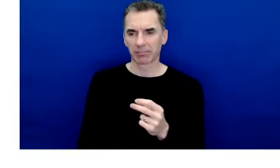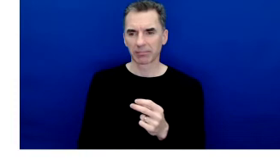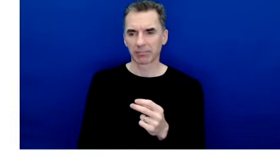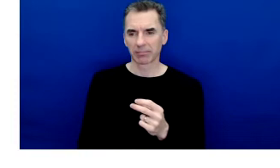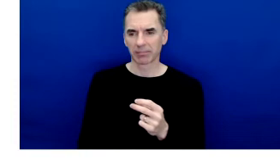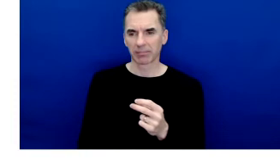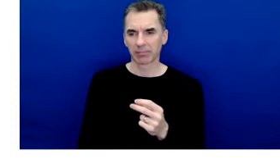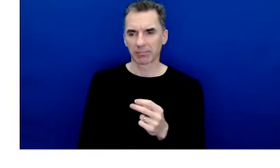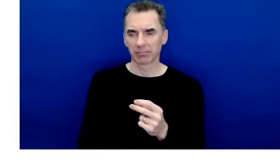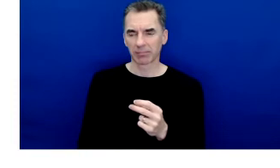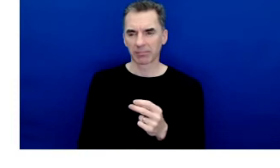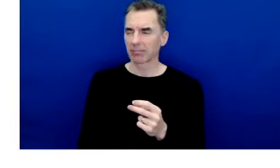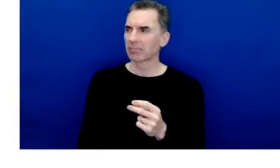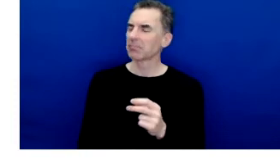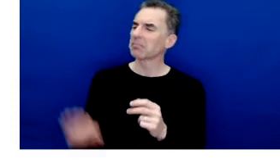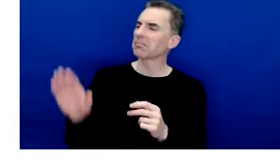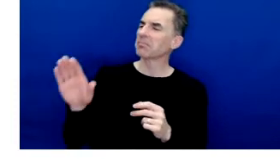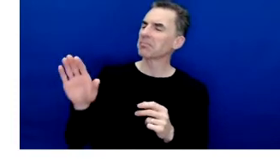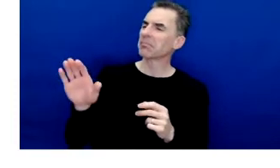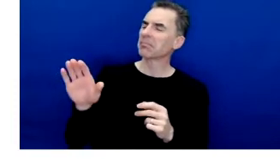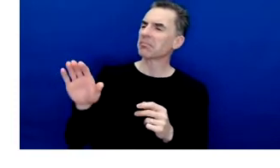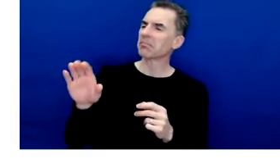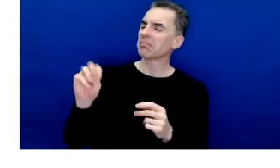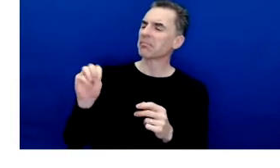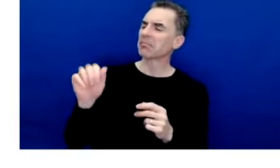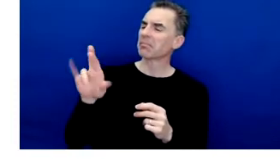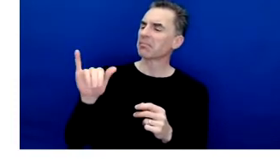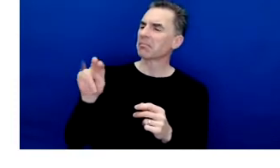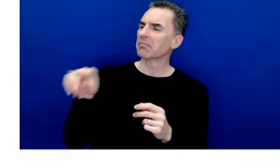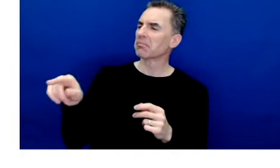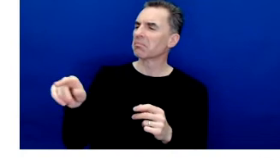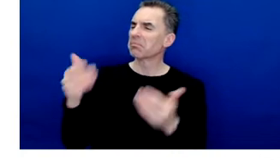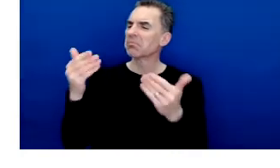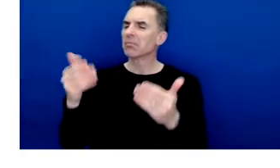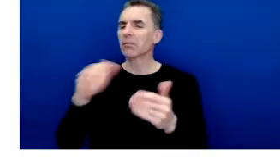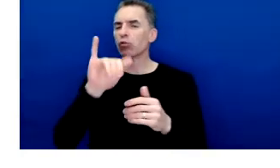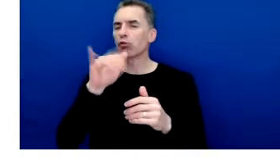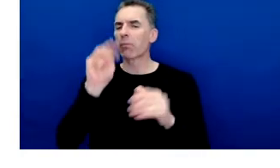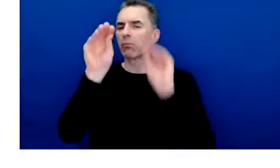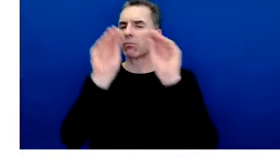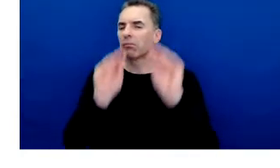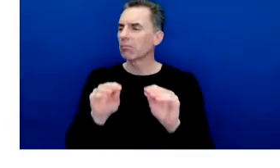why don't we go ahead. And Mary, you want to come in on the gem board? What we're doing this just in the interest of time, we're going to keep.